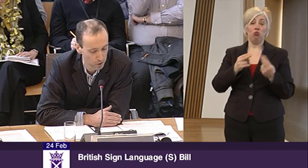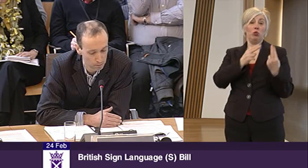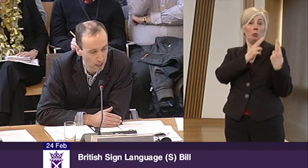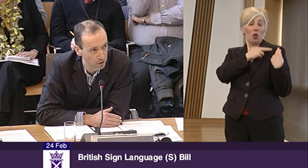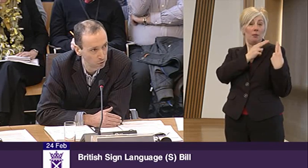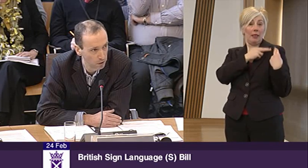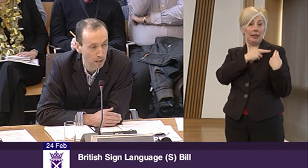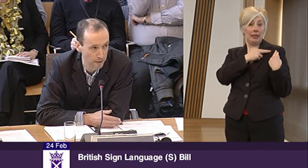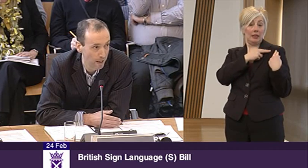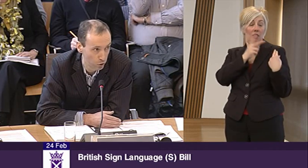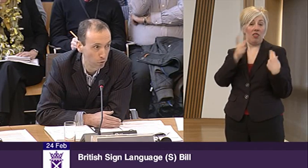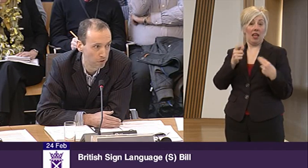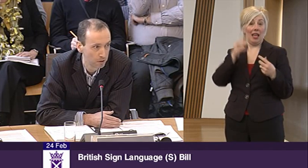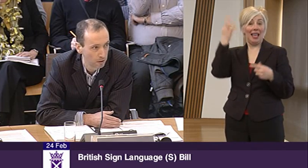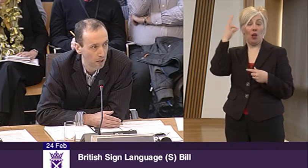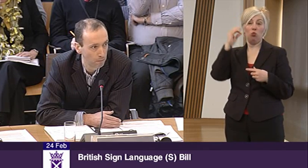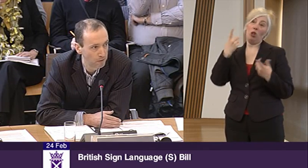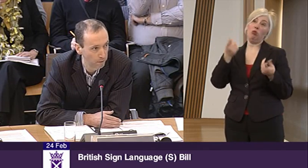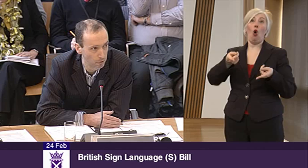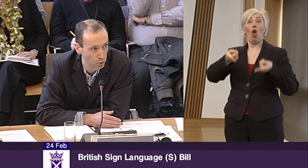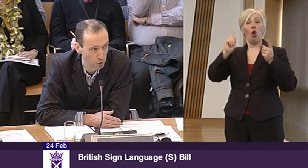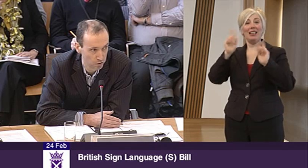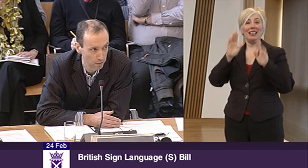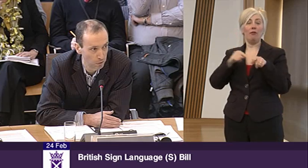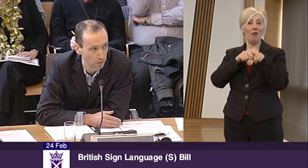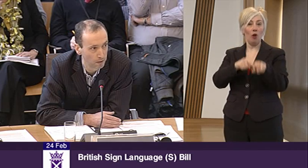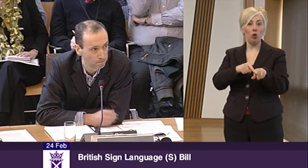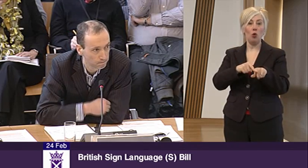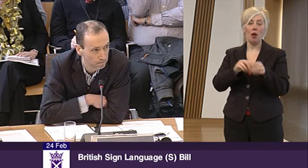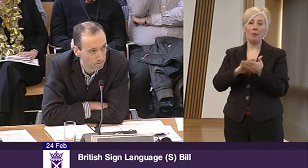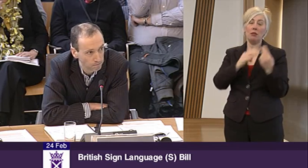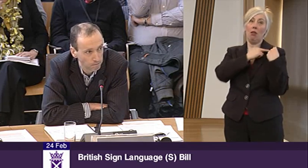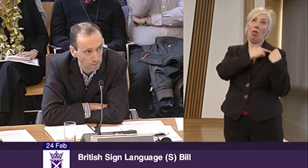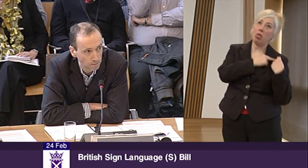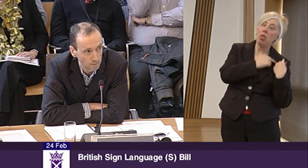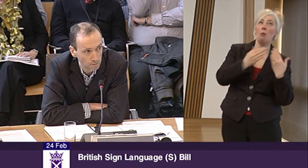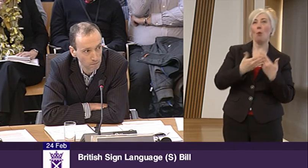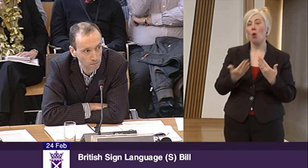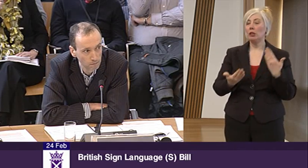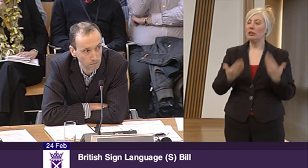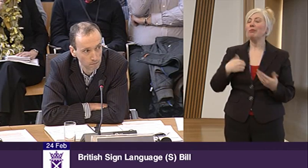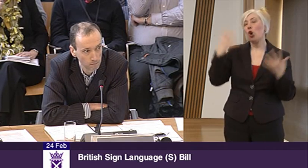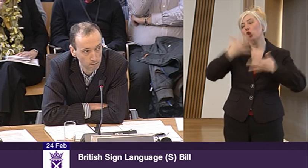responsibilities to comply with, that could divert resources from elsewhere.